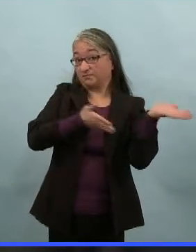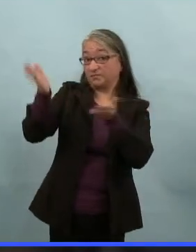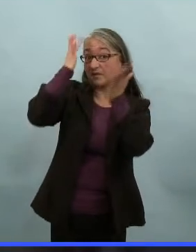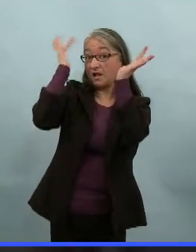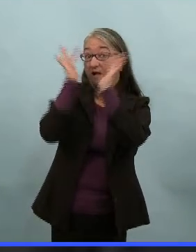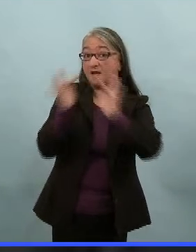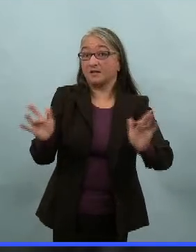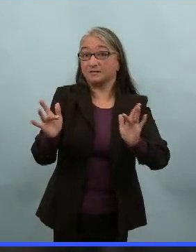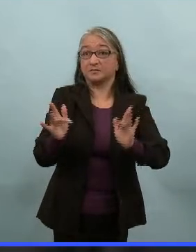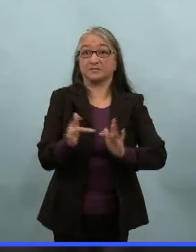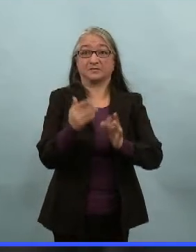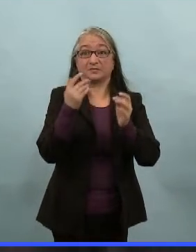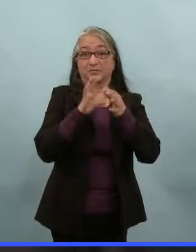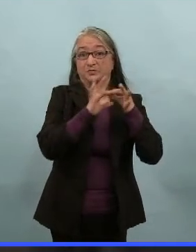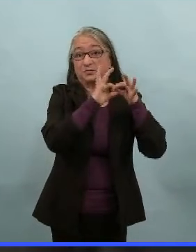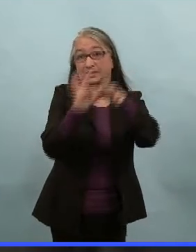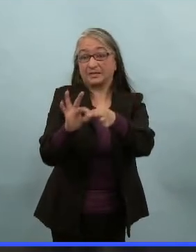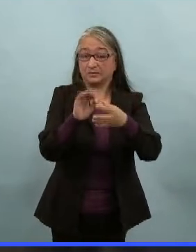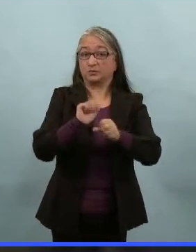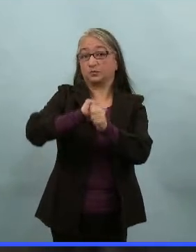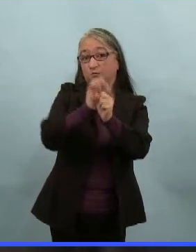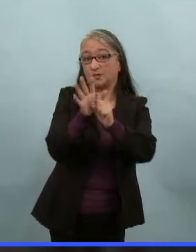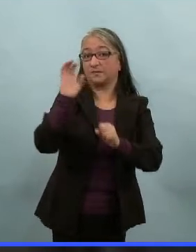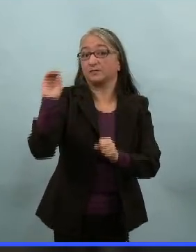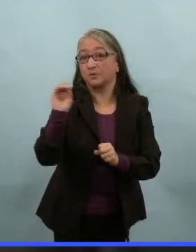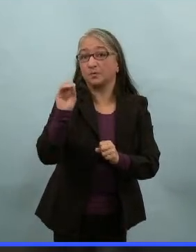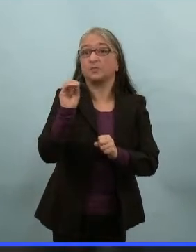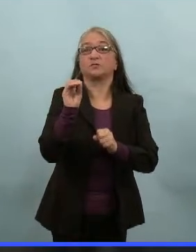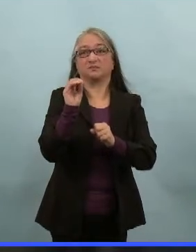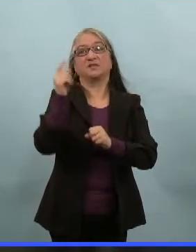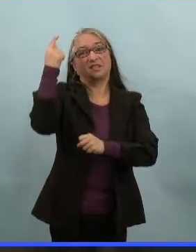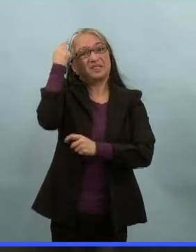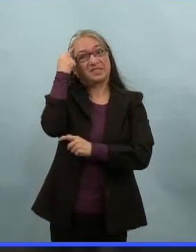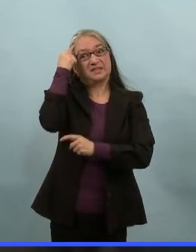and there's numbers out there and studies out there that show 50 or 75 percent in some studies